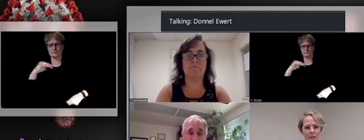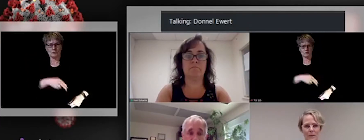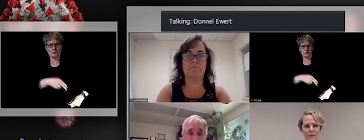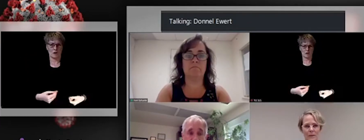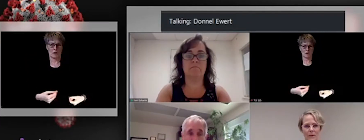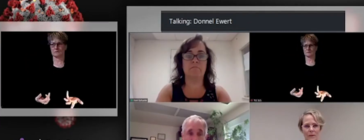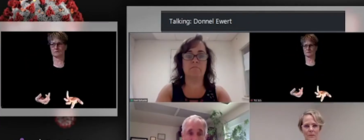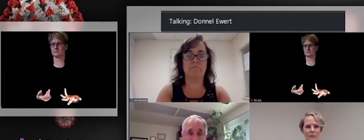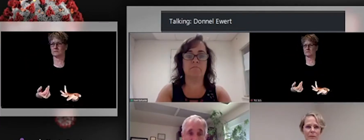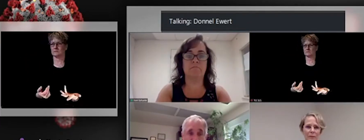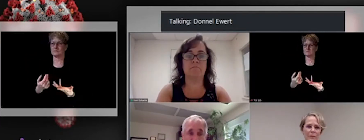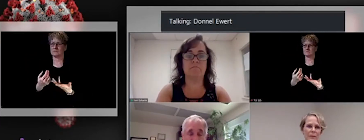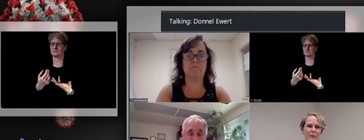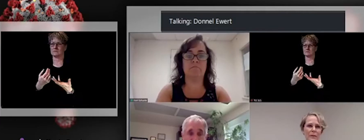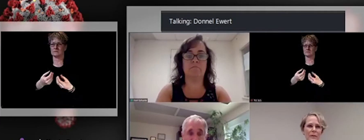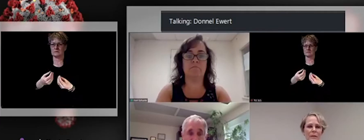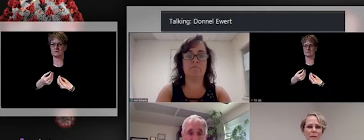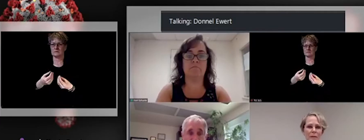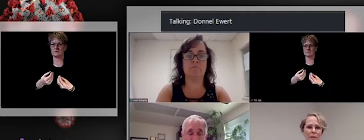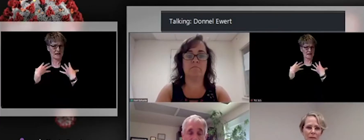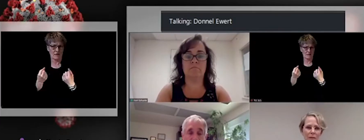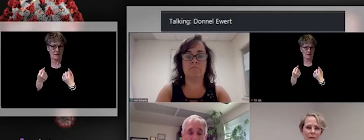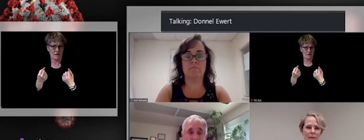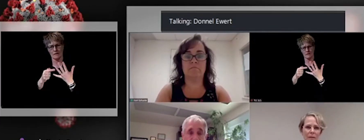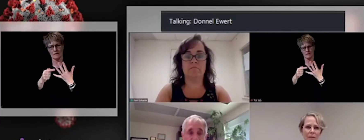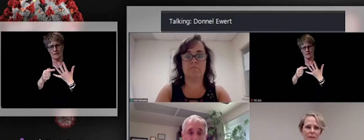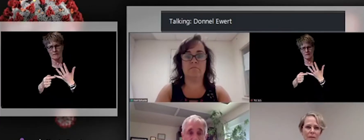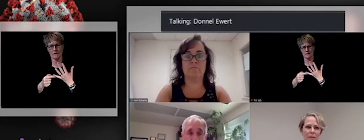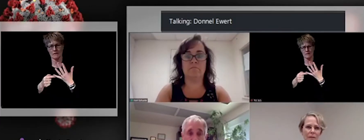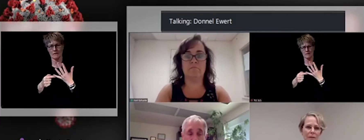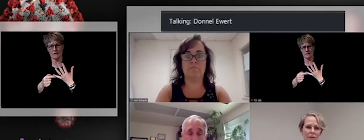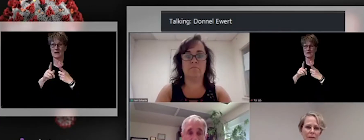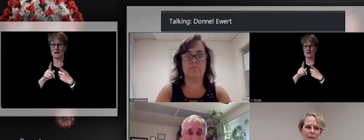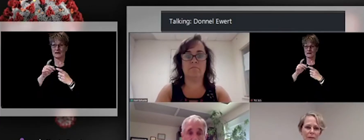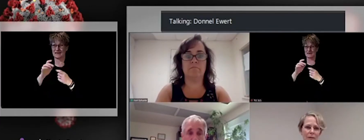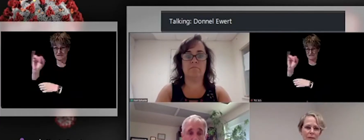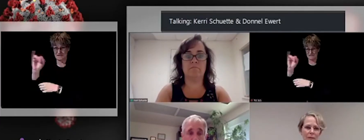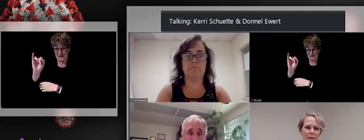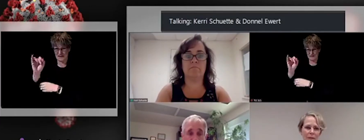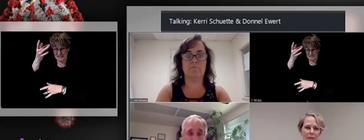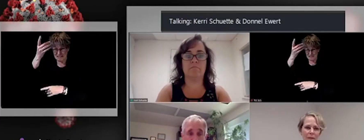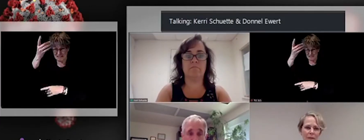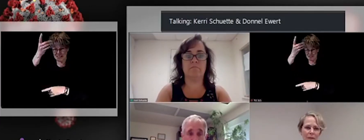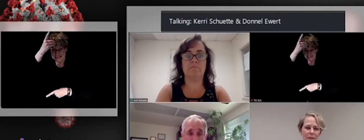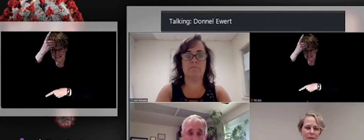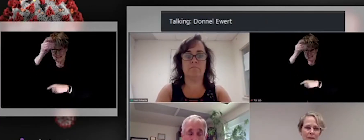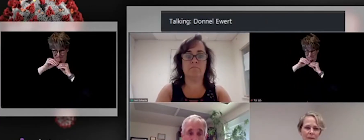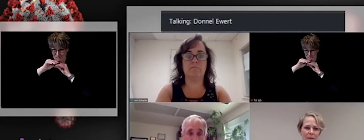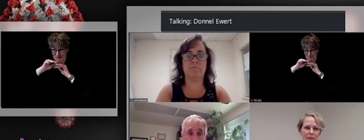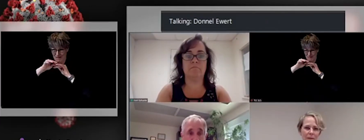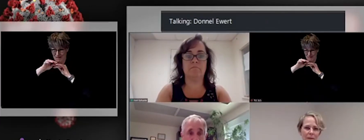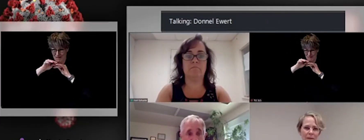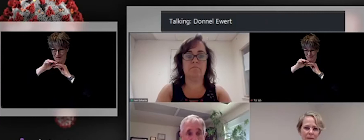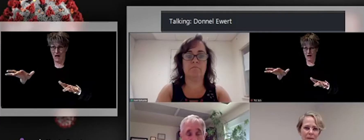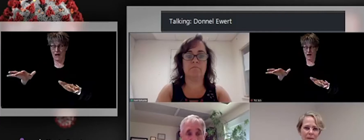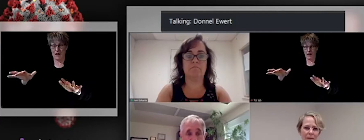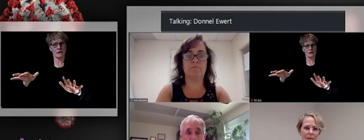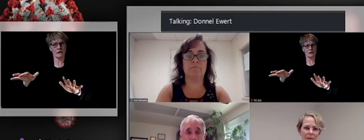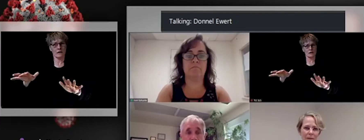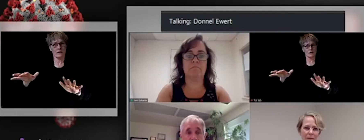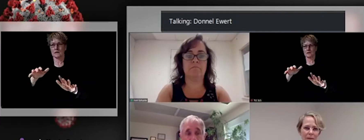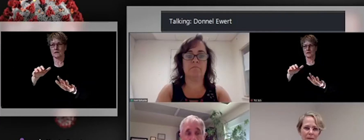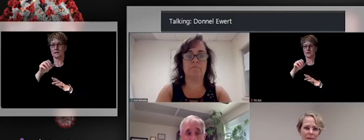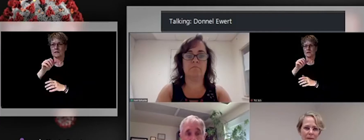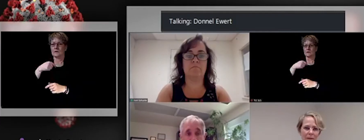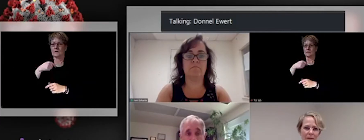not the case with infectious diseases. In fact, public health kind of got its start